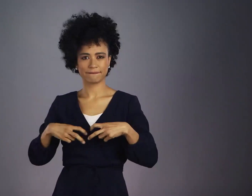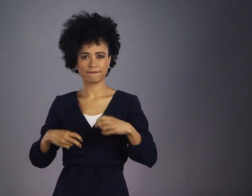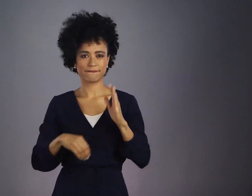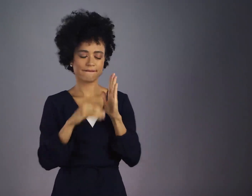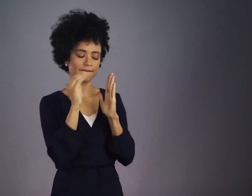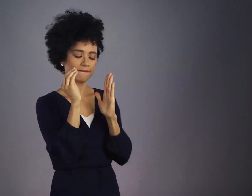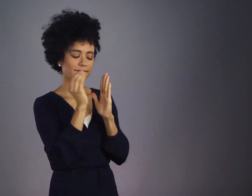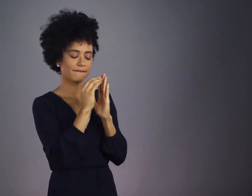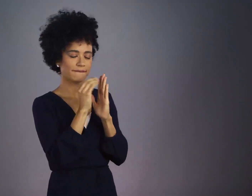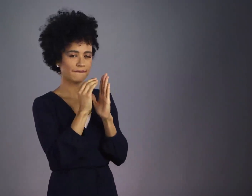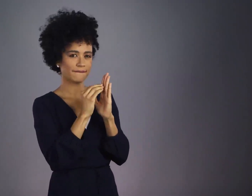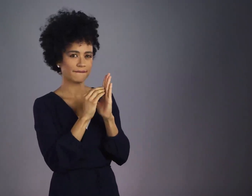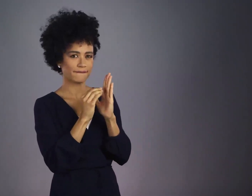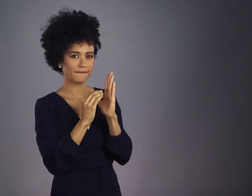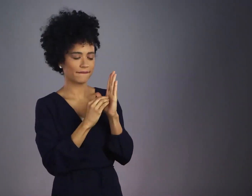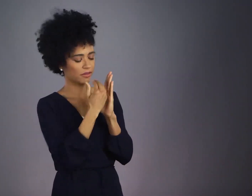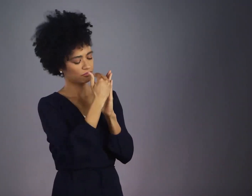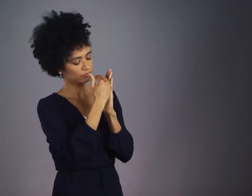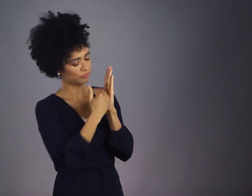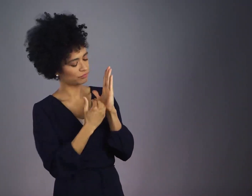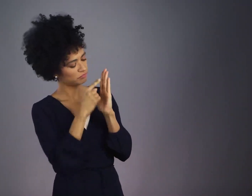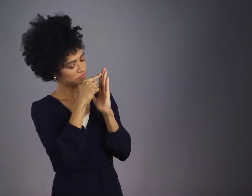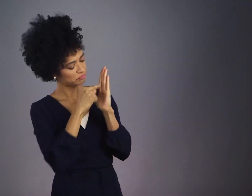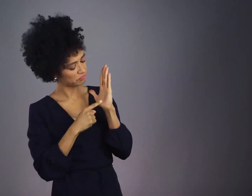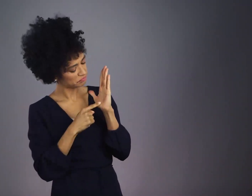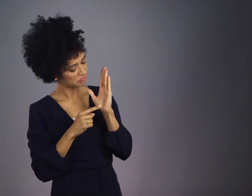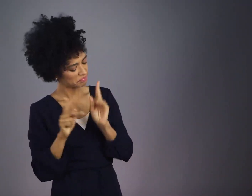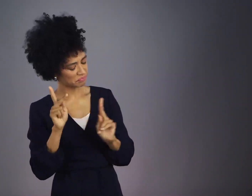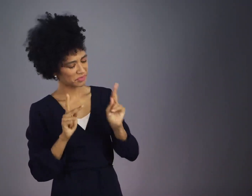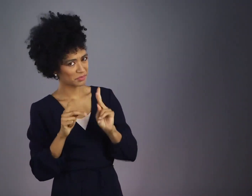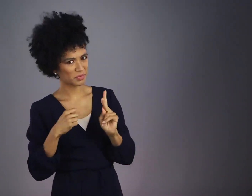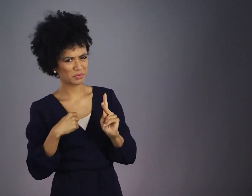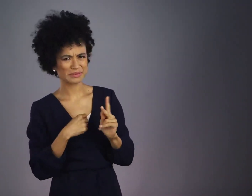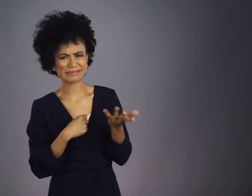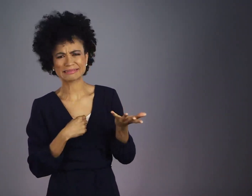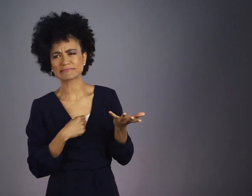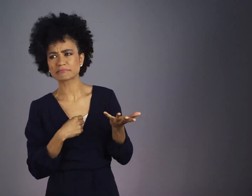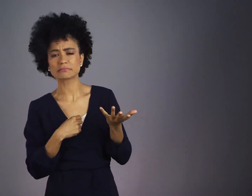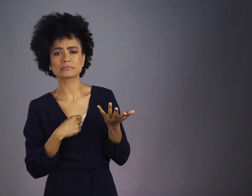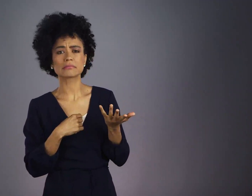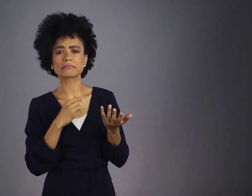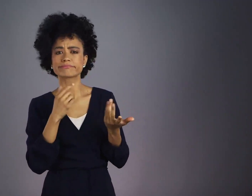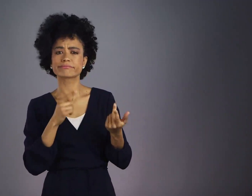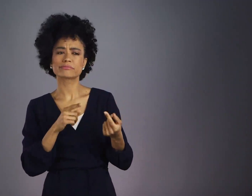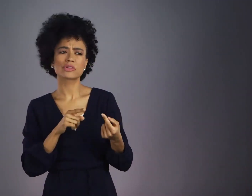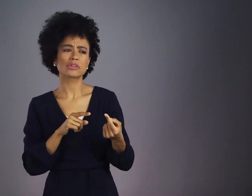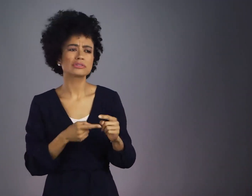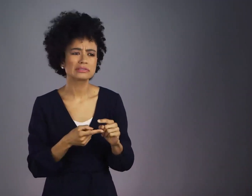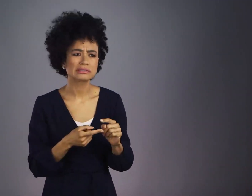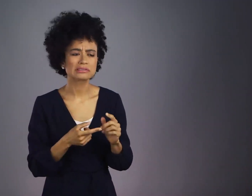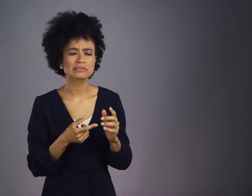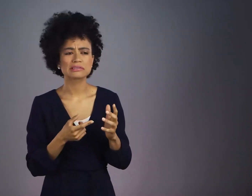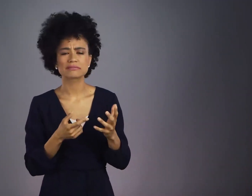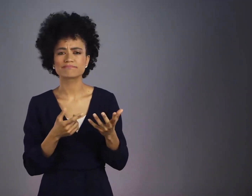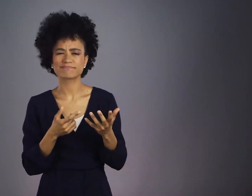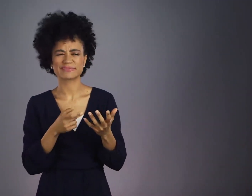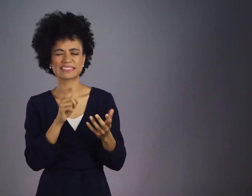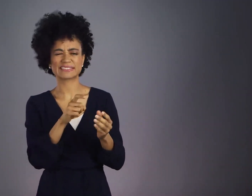We have a list of all persons we have harmed and to whom we are willing to make amends. We made it when we took inventory.